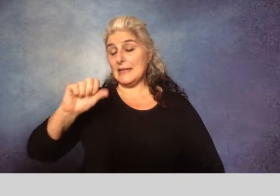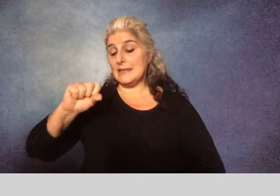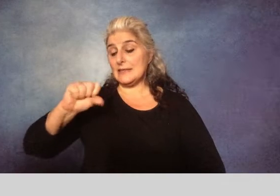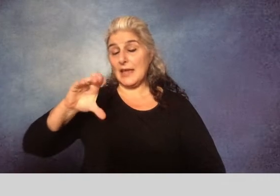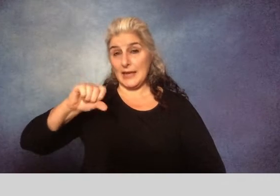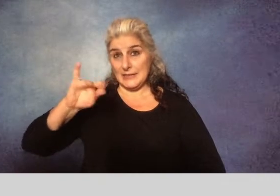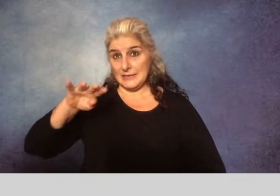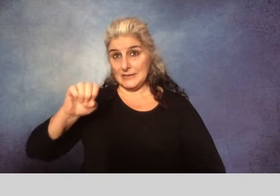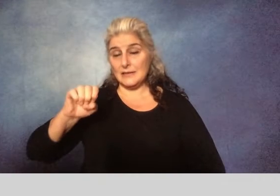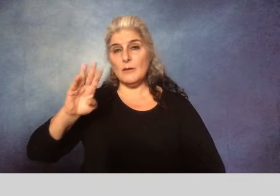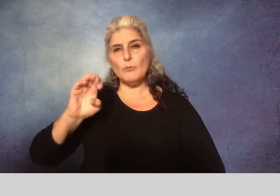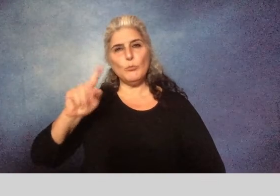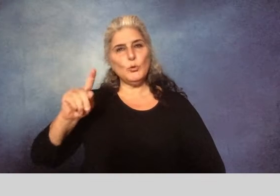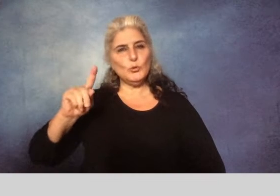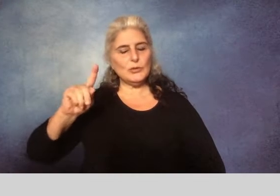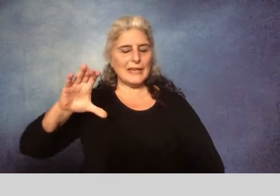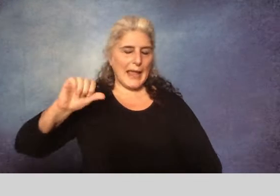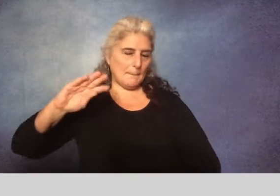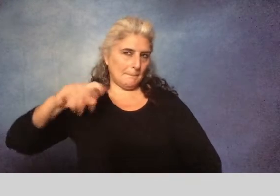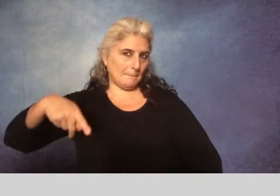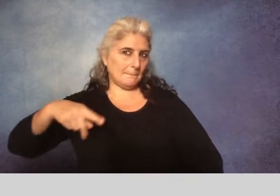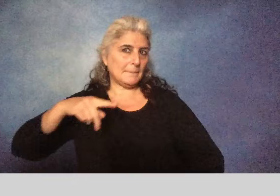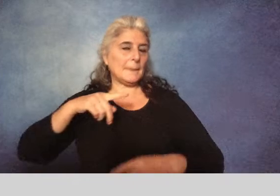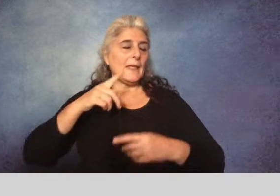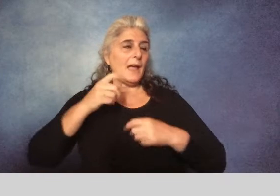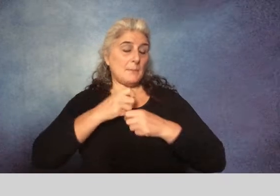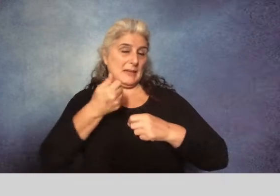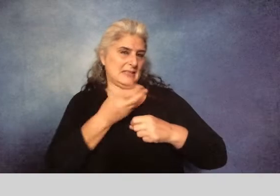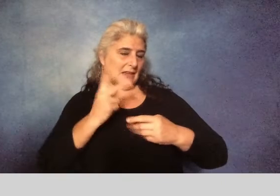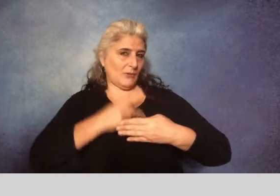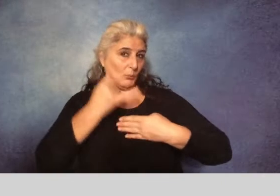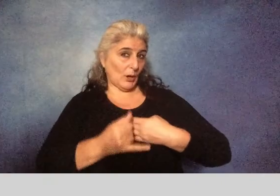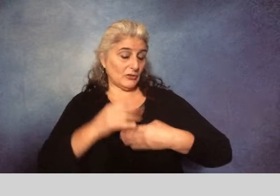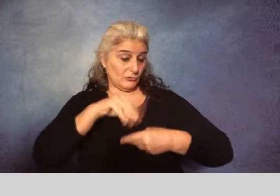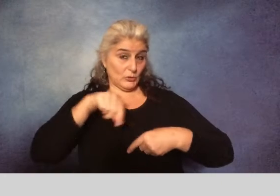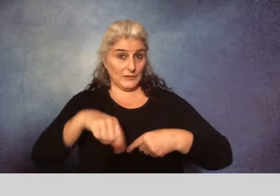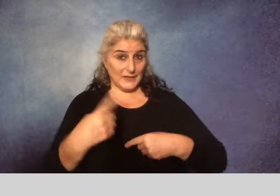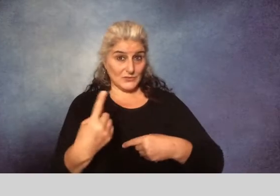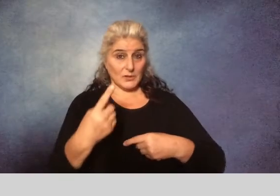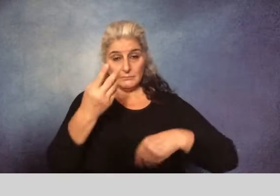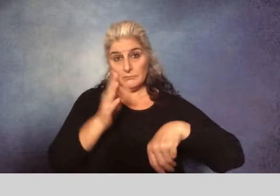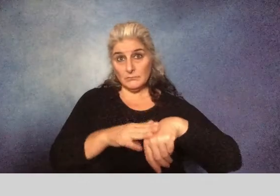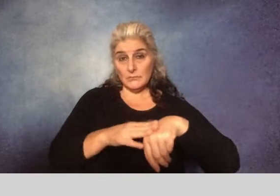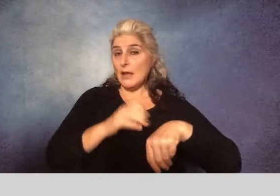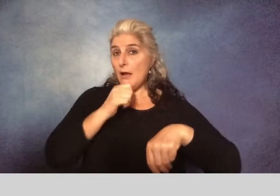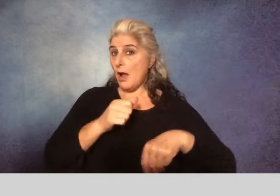including the Album Discoverer. I want to preface this talk by saying I'm not a musician nor am I an expert on music theory.